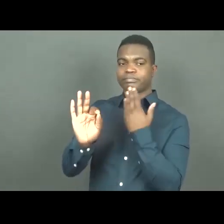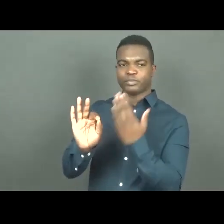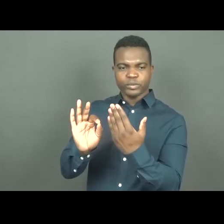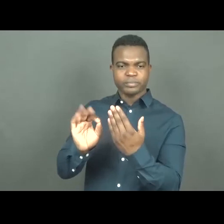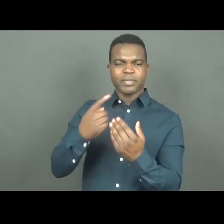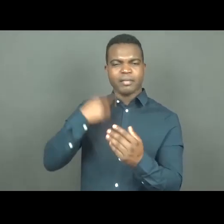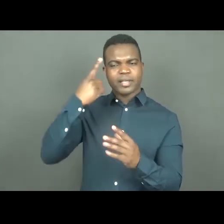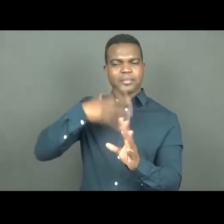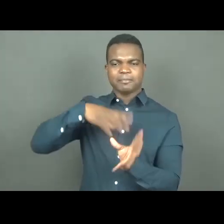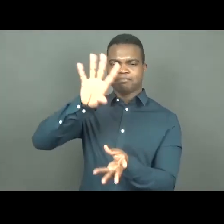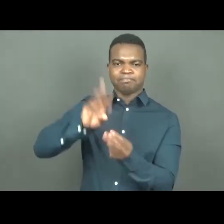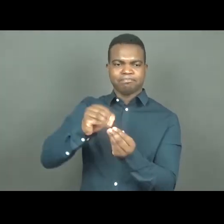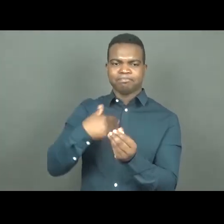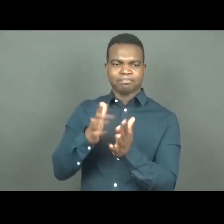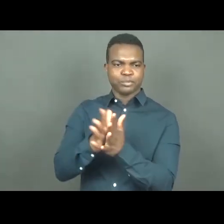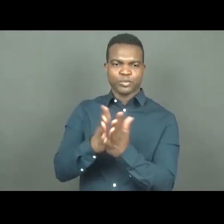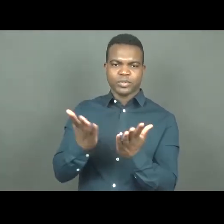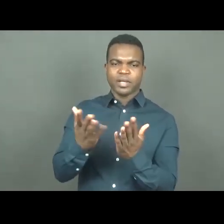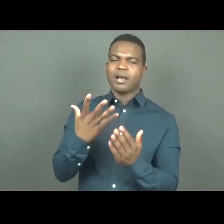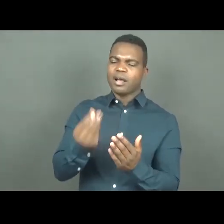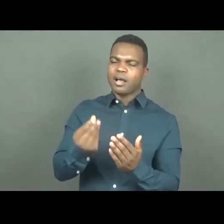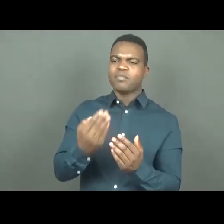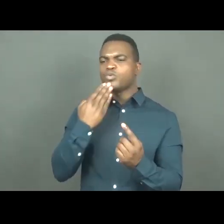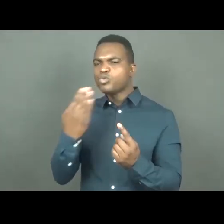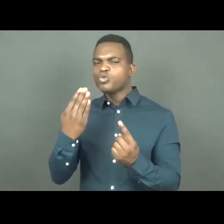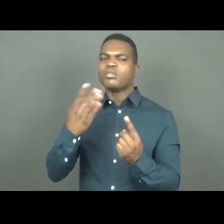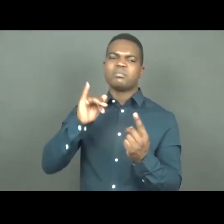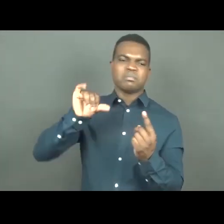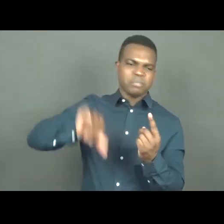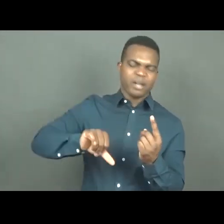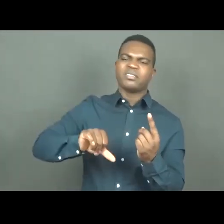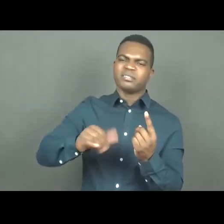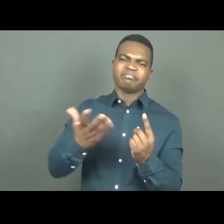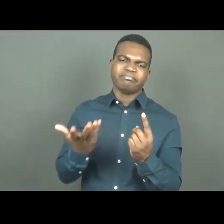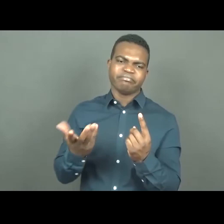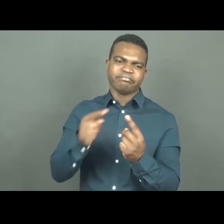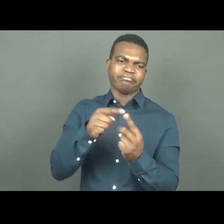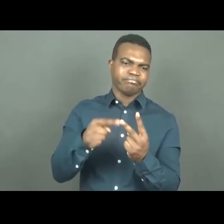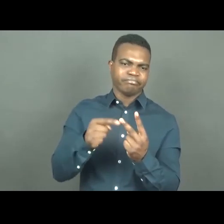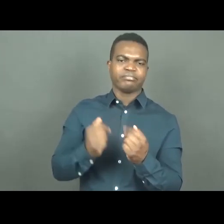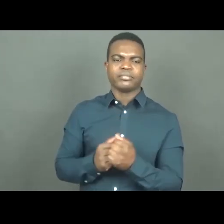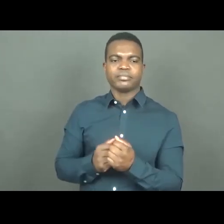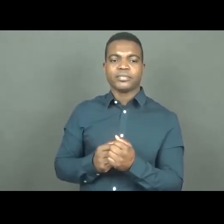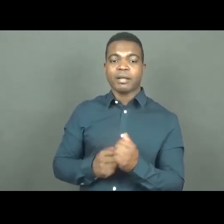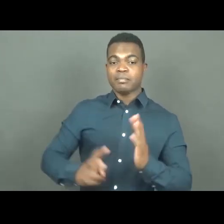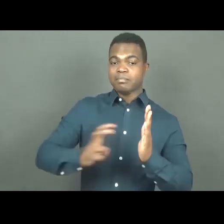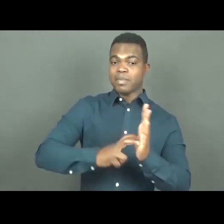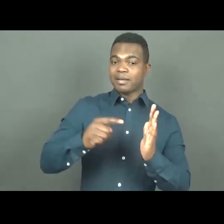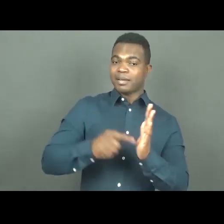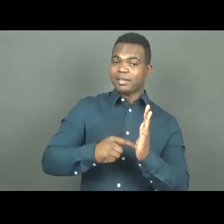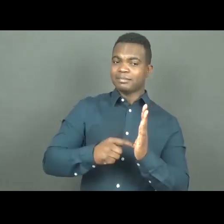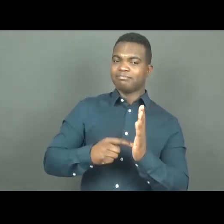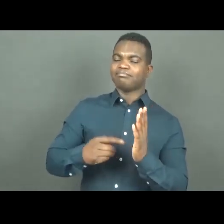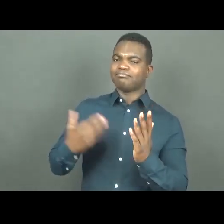number at my fingertips but roughly about 20 out of the 30 members of the DAC are already